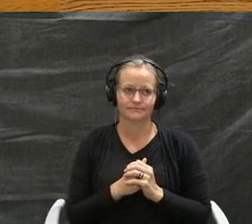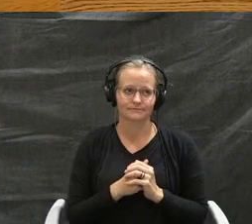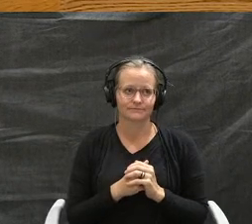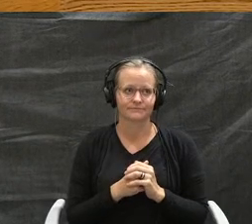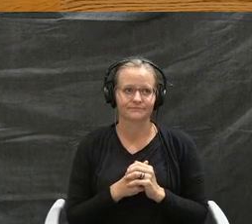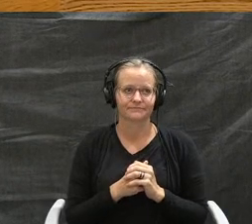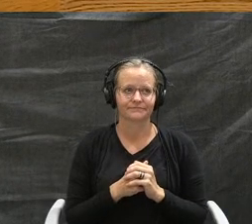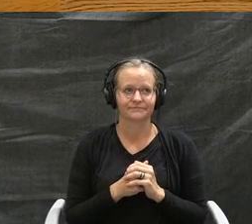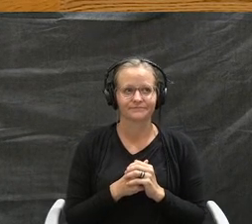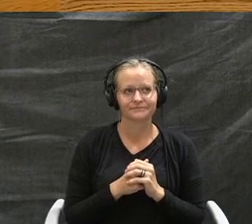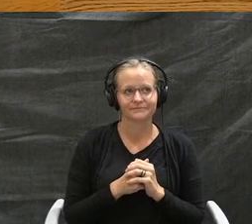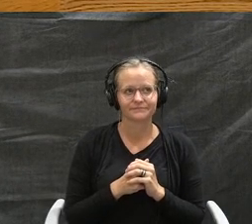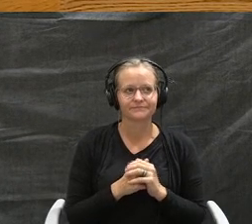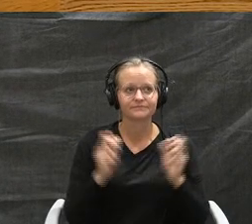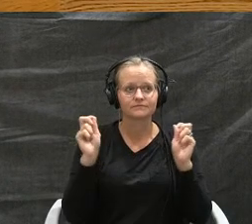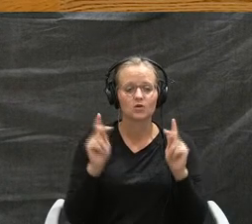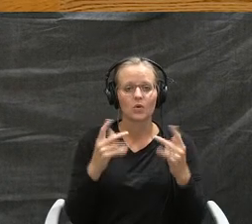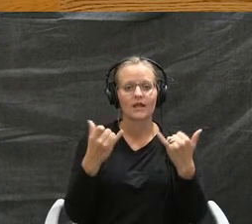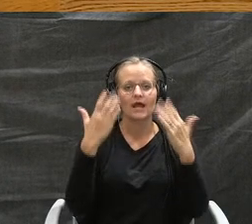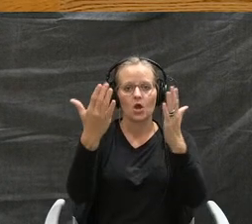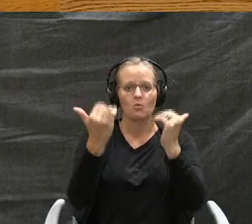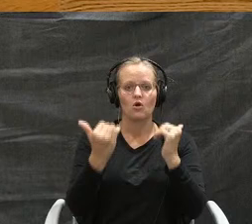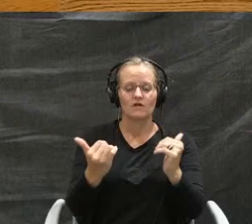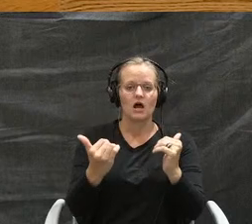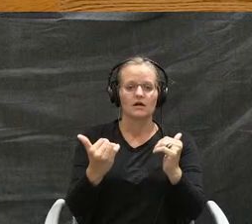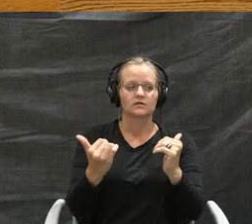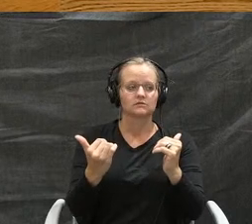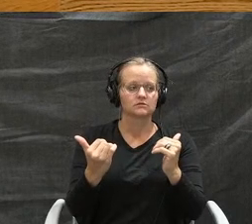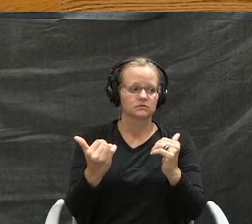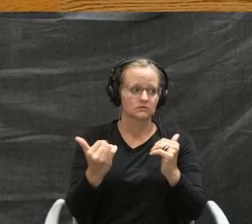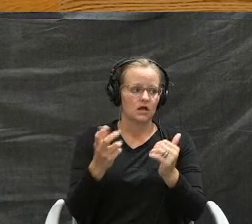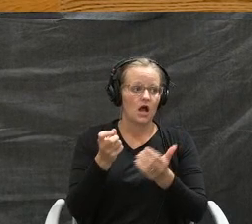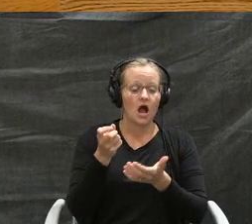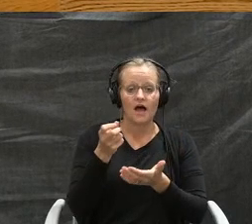Alright, let's move on to the other ASIC. Authorization of